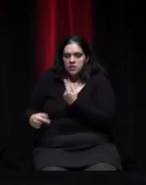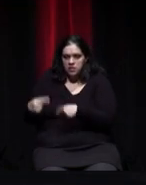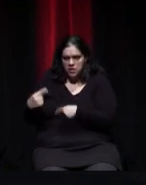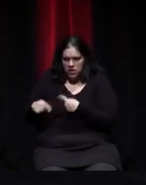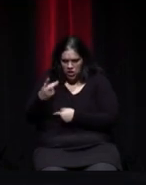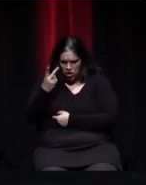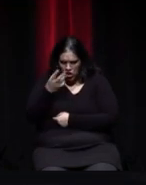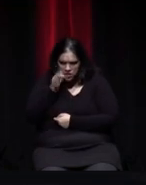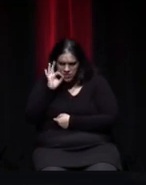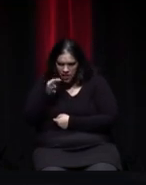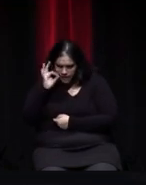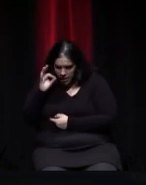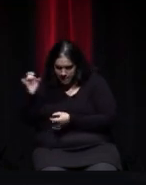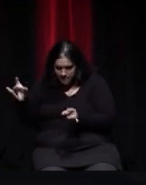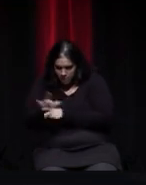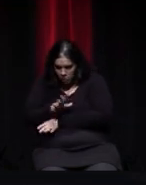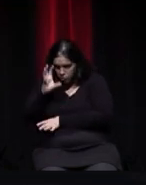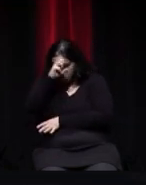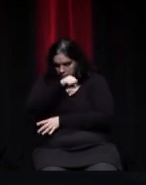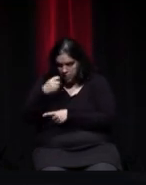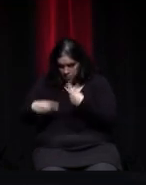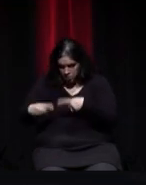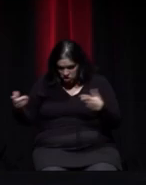and political formation. Do it now.